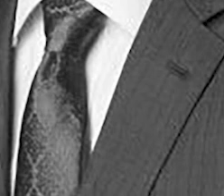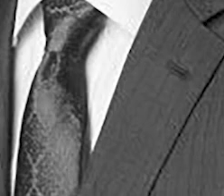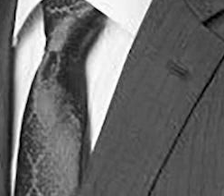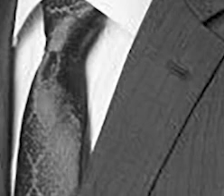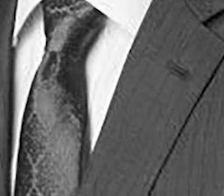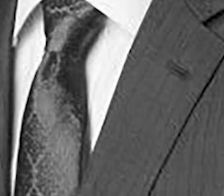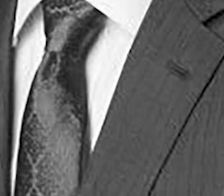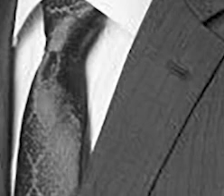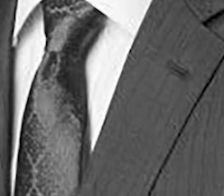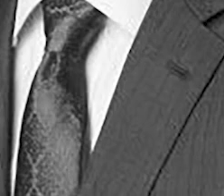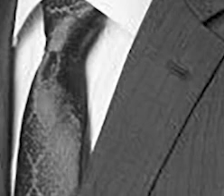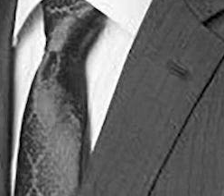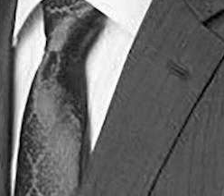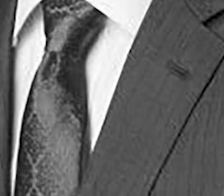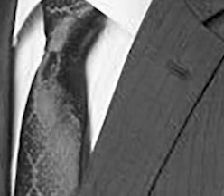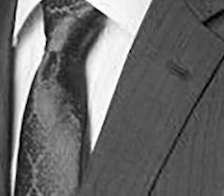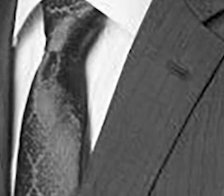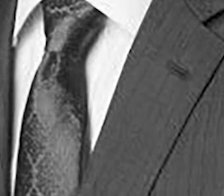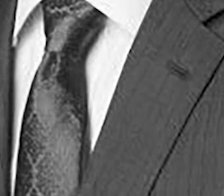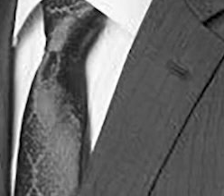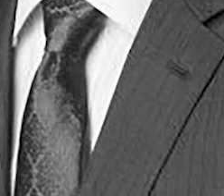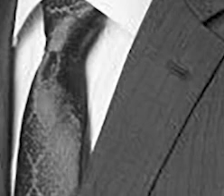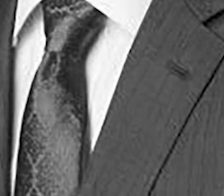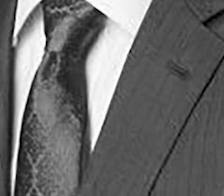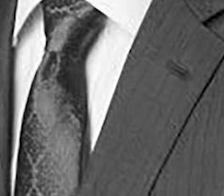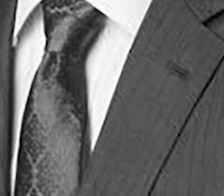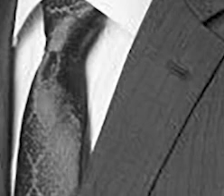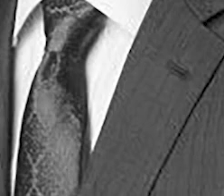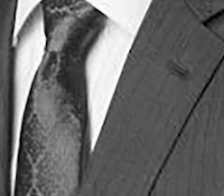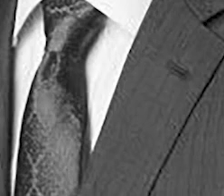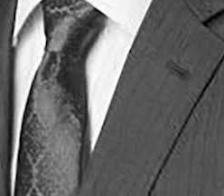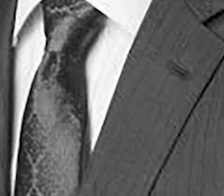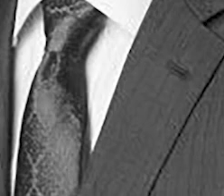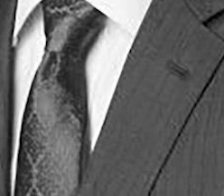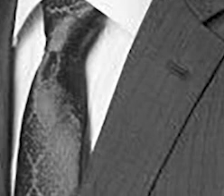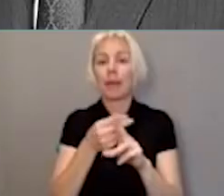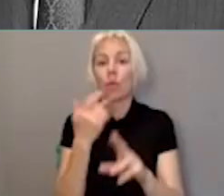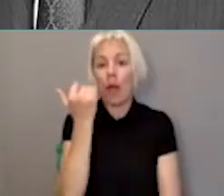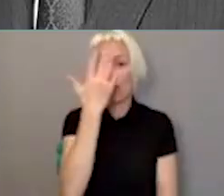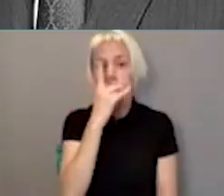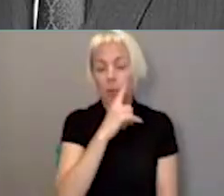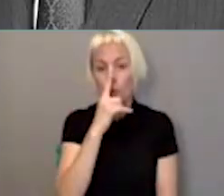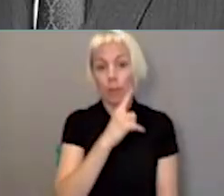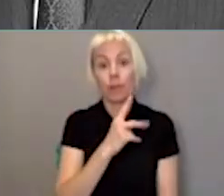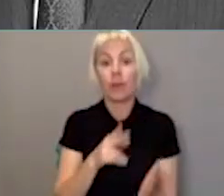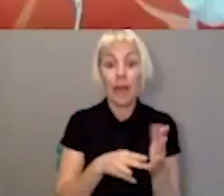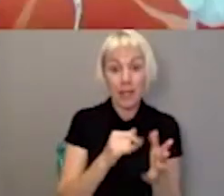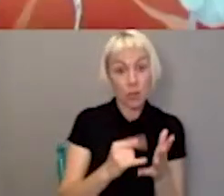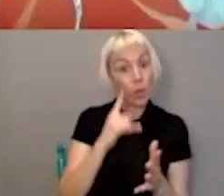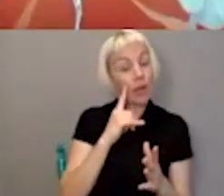you first. Will this Royal Commission lead to any significant change? Look, I think it's really too early to talk